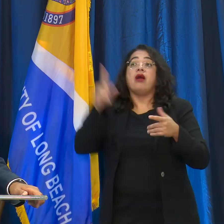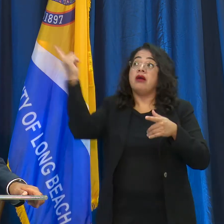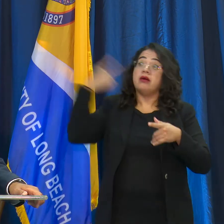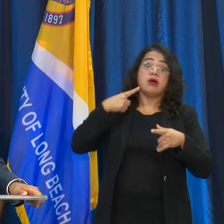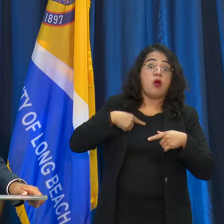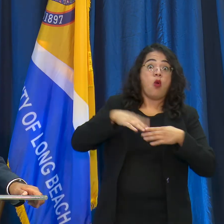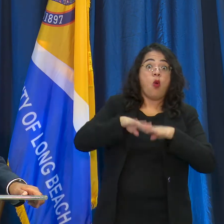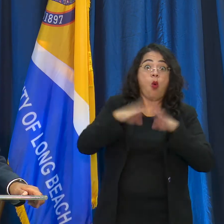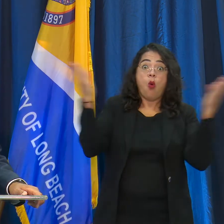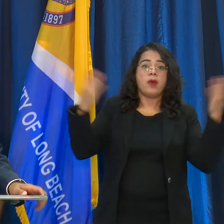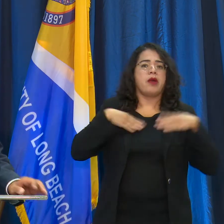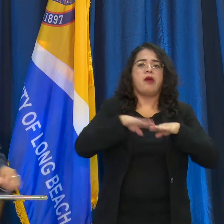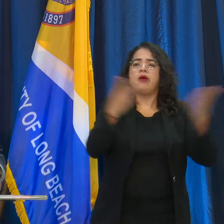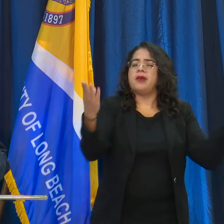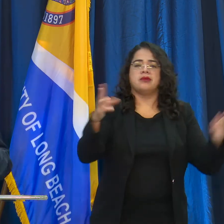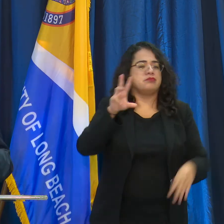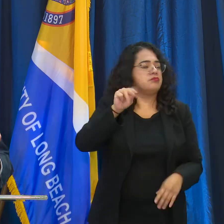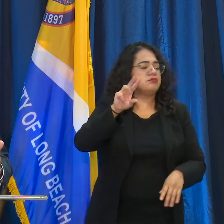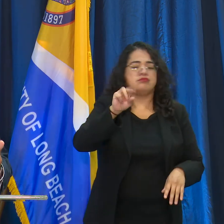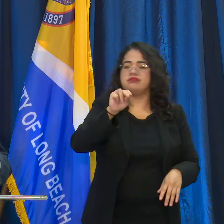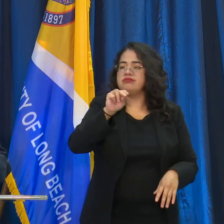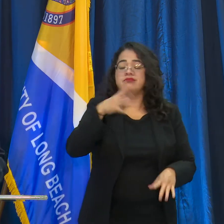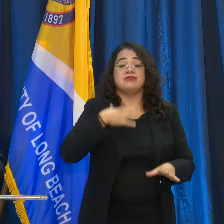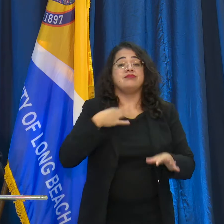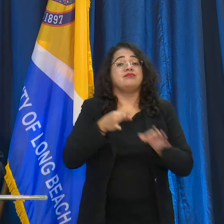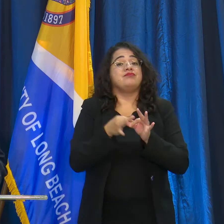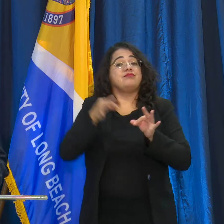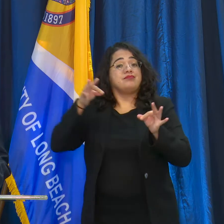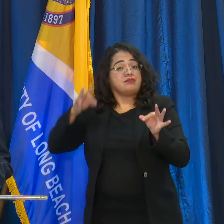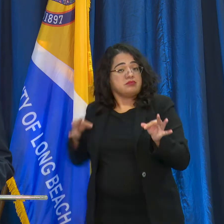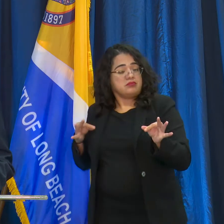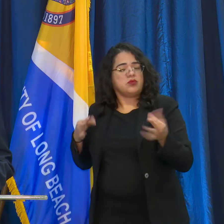pace that we took, we see our positivity cases going up, and